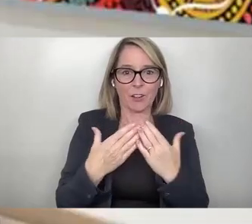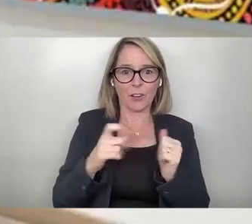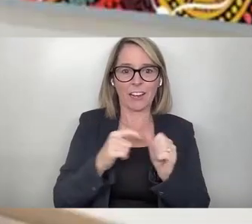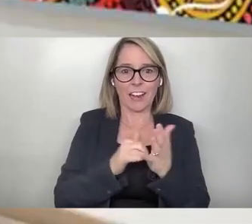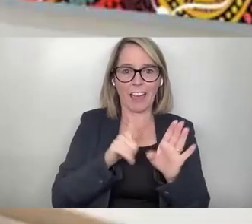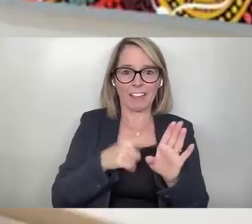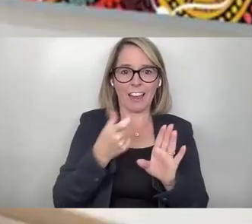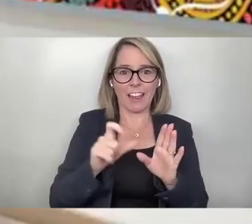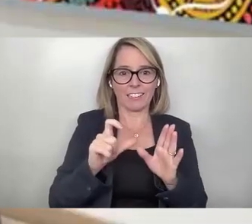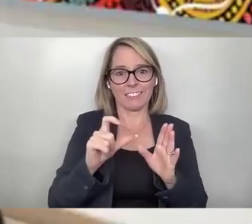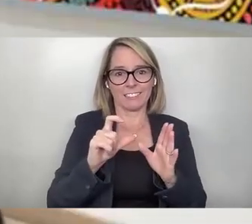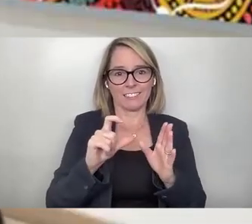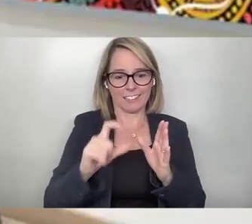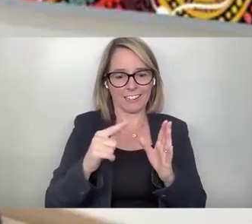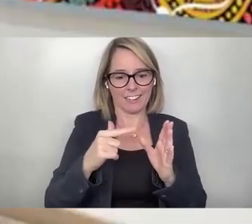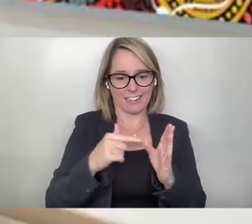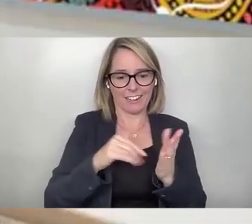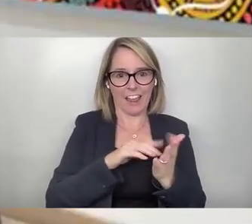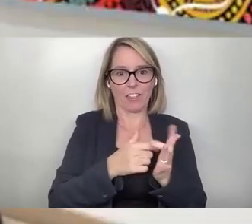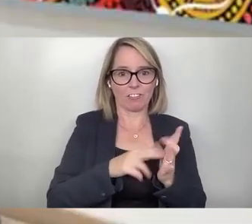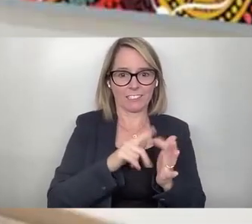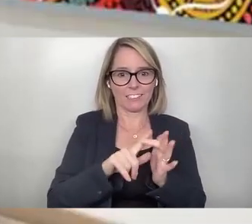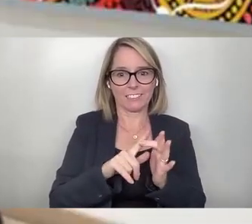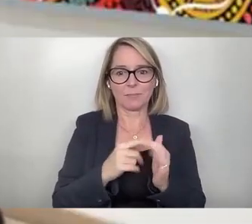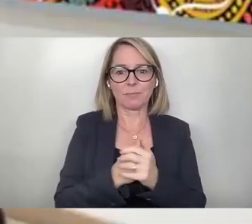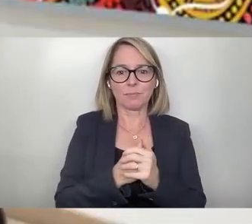clinic. If you have any questions for our speakers, they'll all be joining us